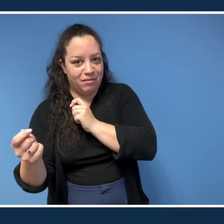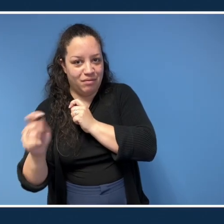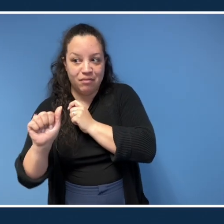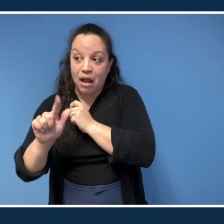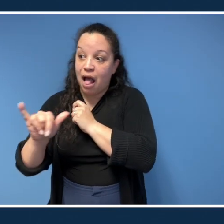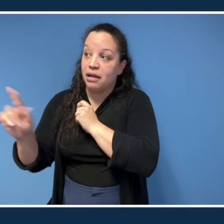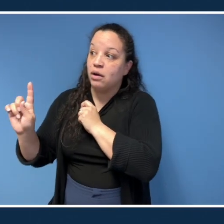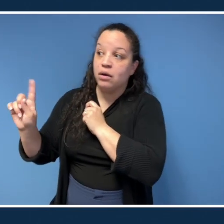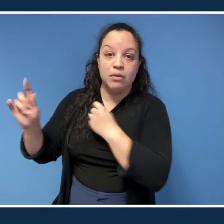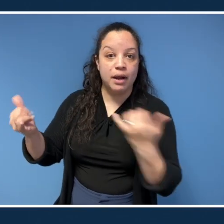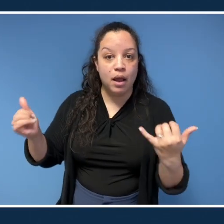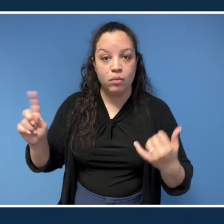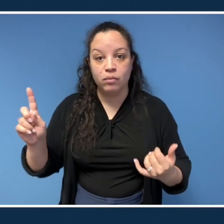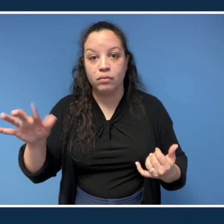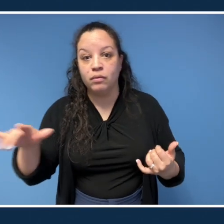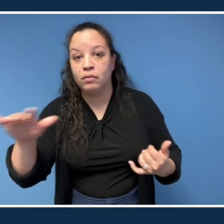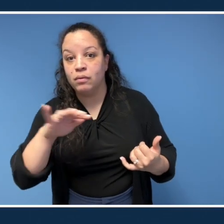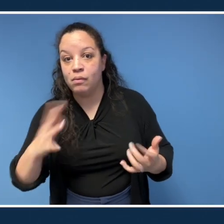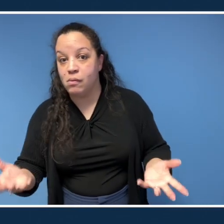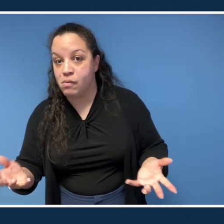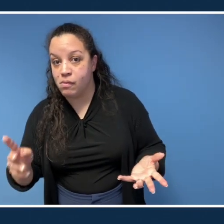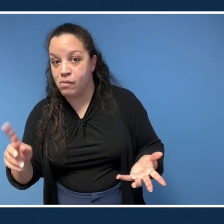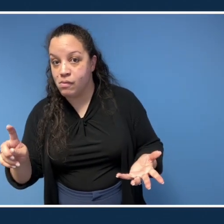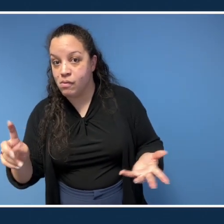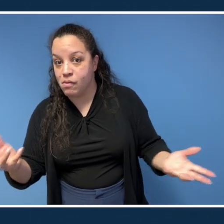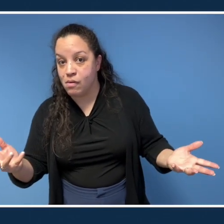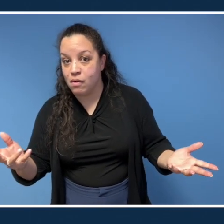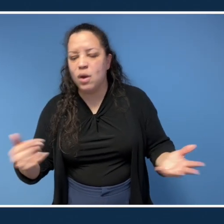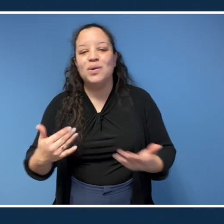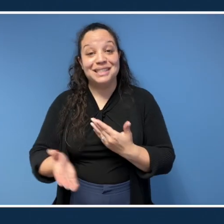And so one of the things that I continue to say is that it's easy to show up in